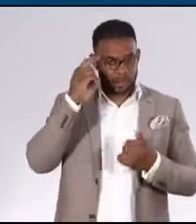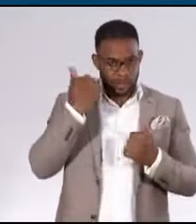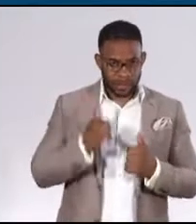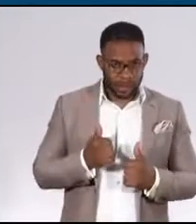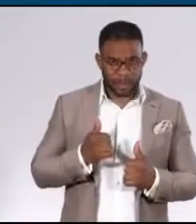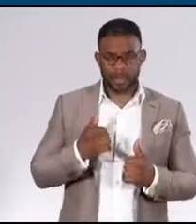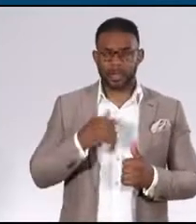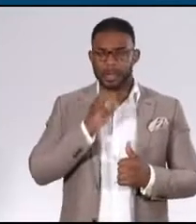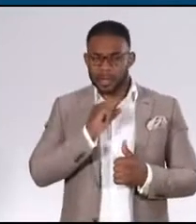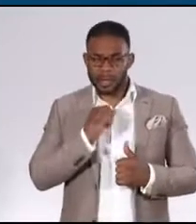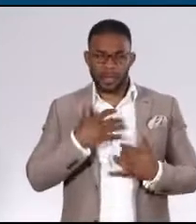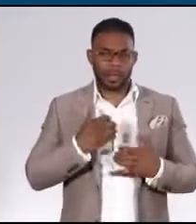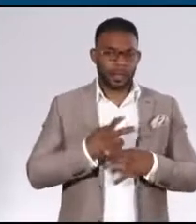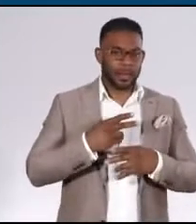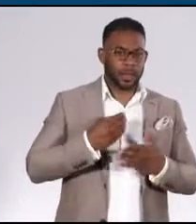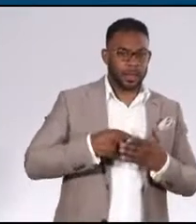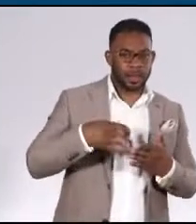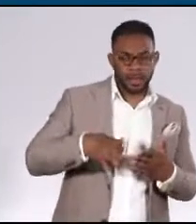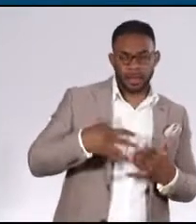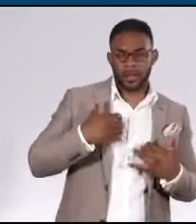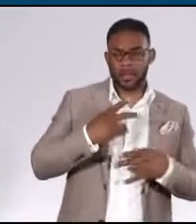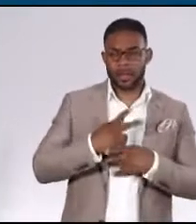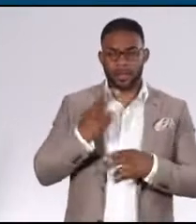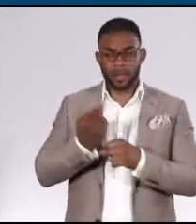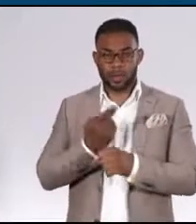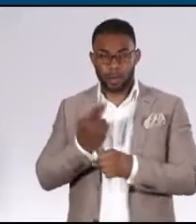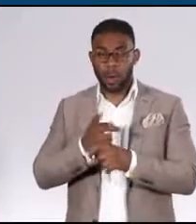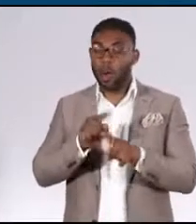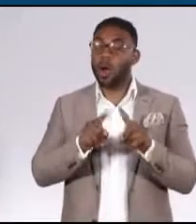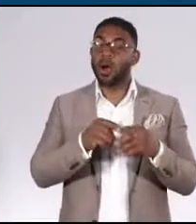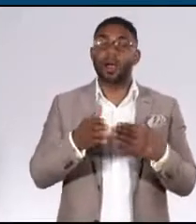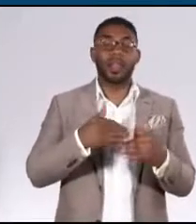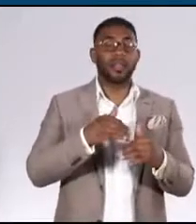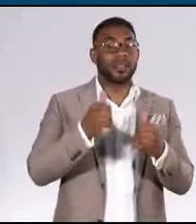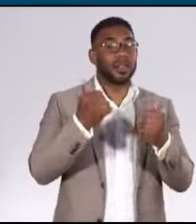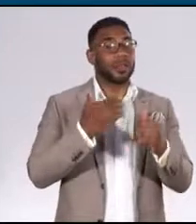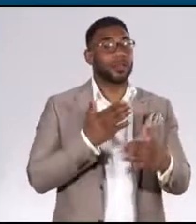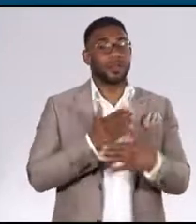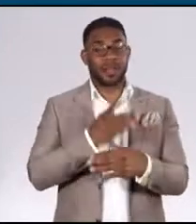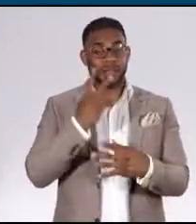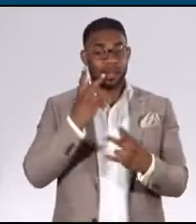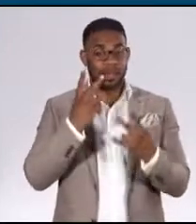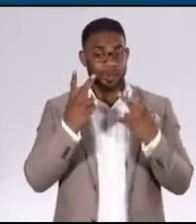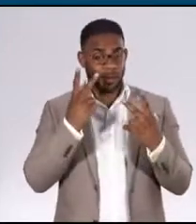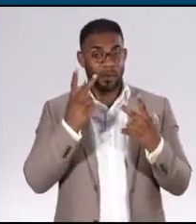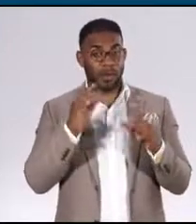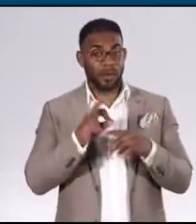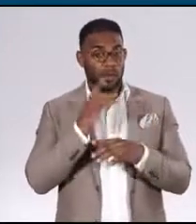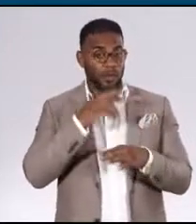health care expenditure, health care utilization, and also even impaired physical function of risk to uh disability,